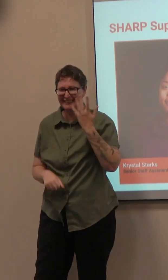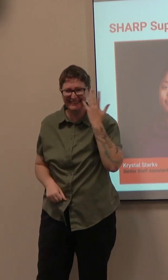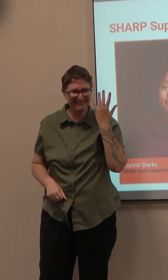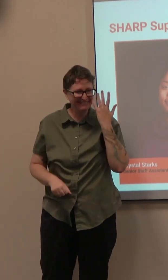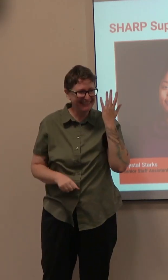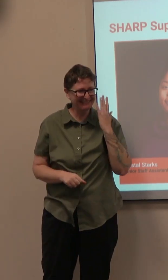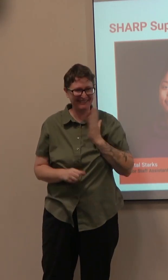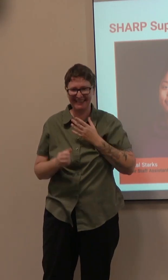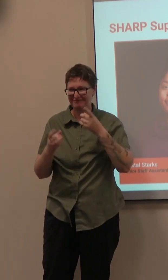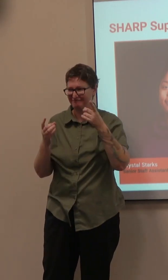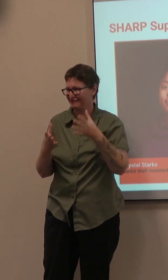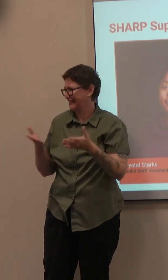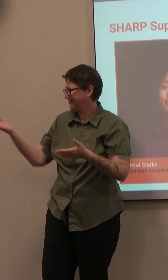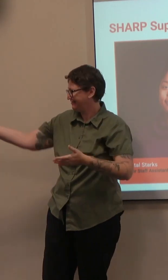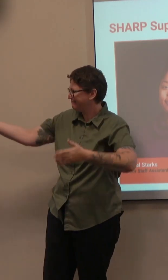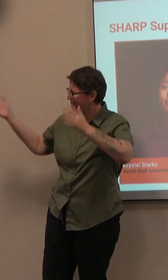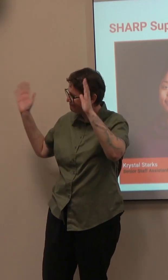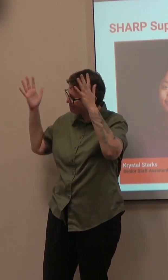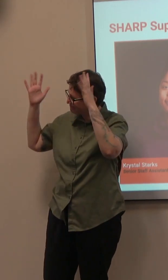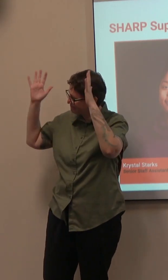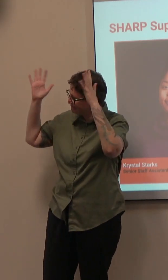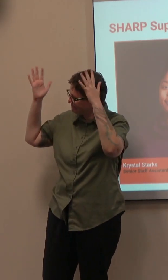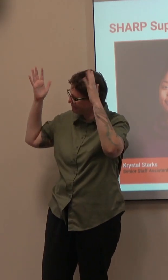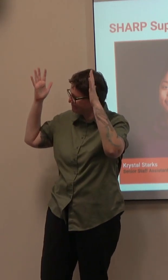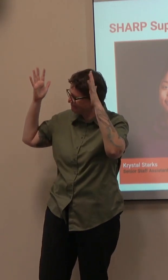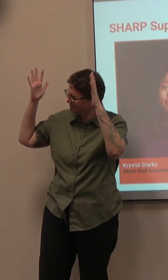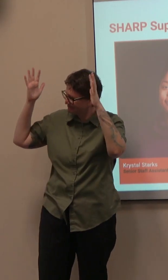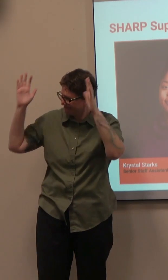And then we have Tiffany, the director. Yay.